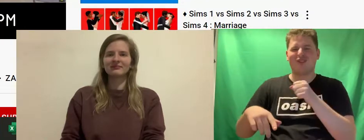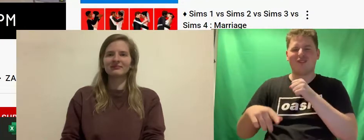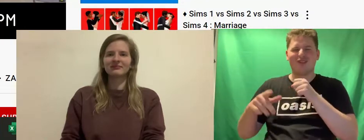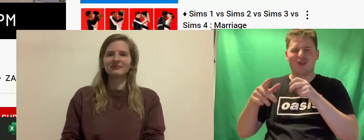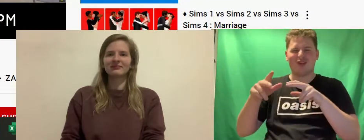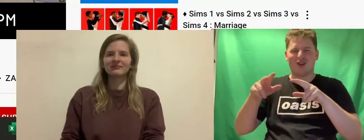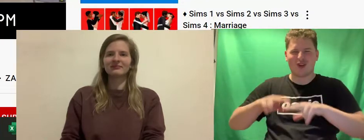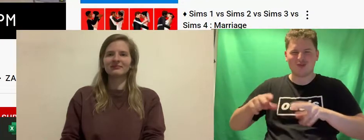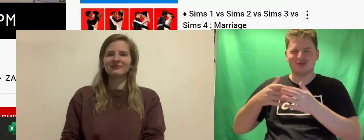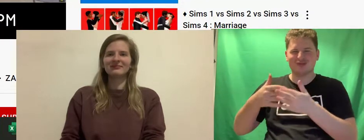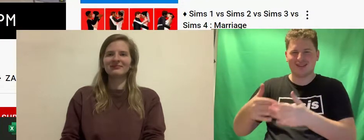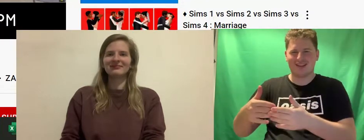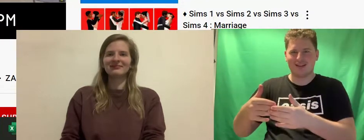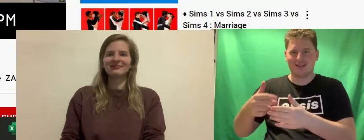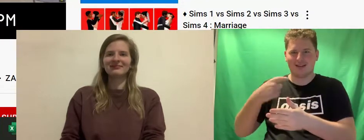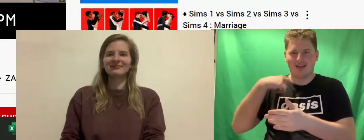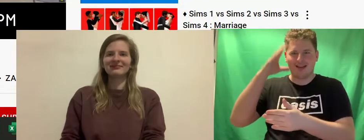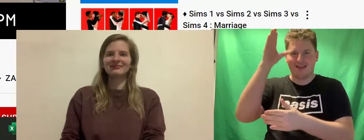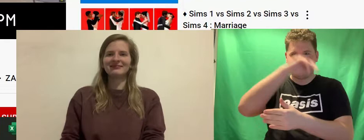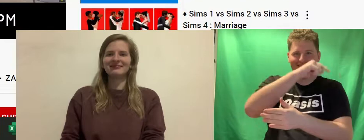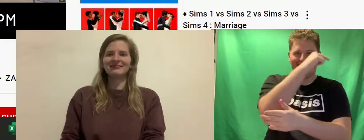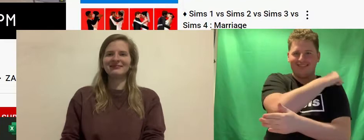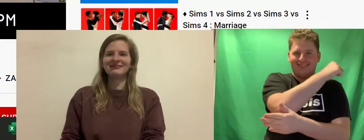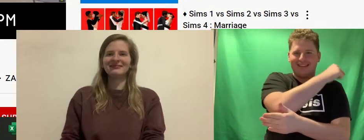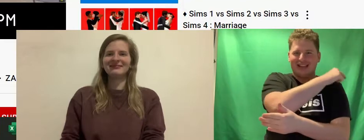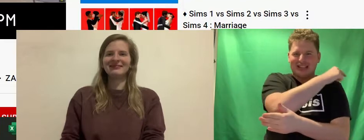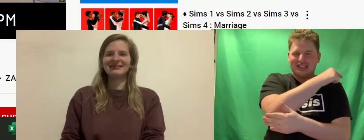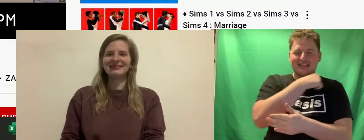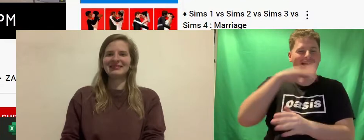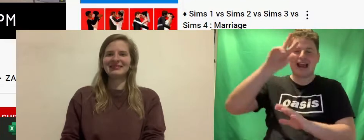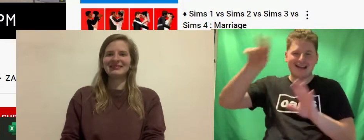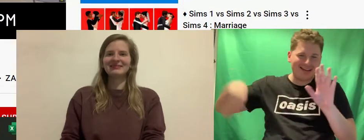A: and then I remembered that I left my parents to their fate so I went back to my parents and check on them